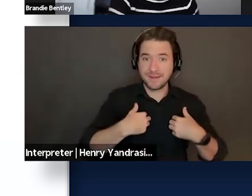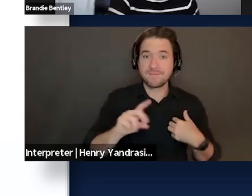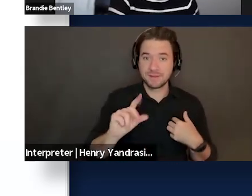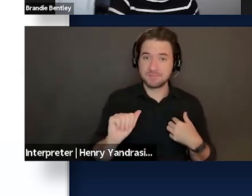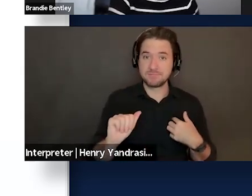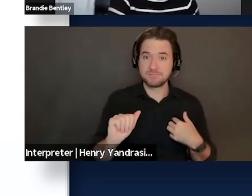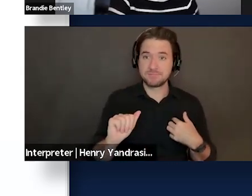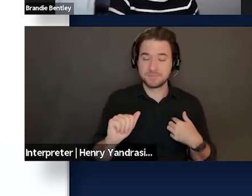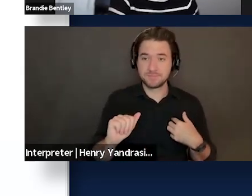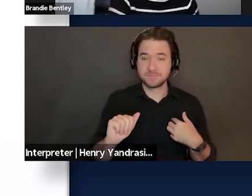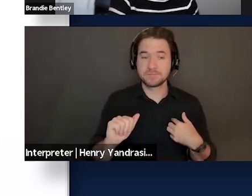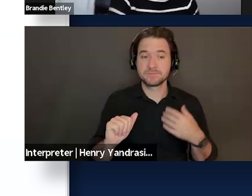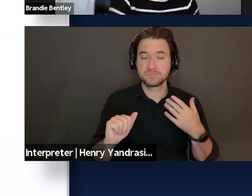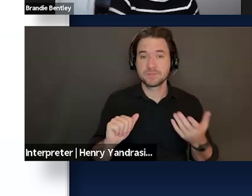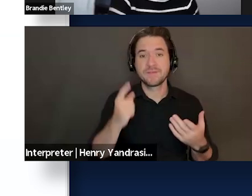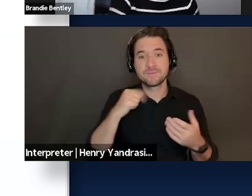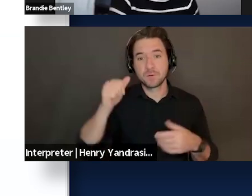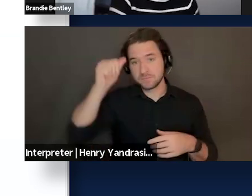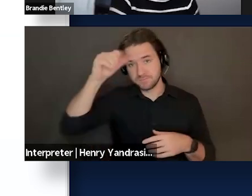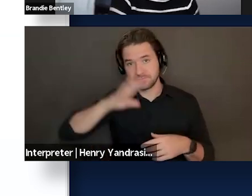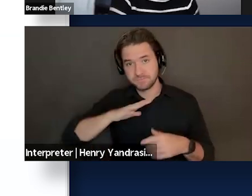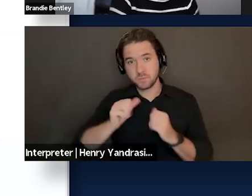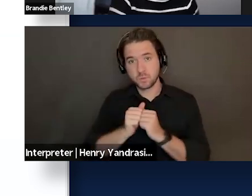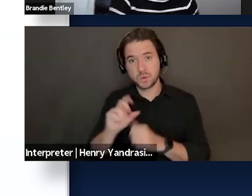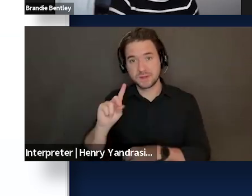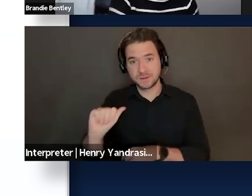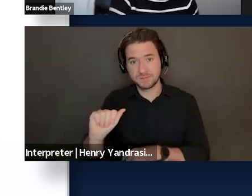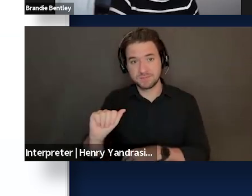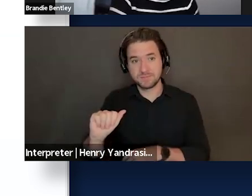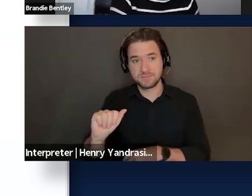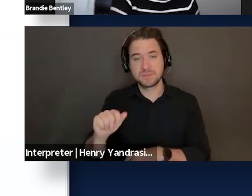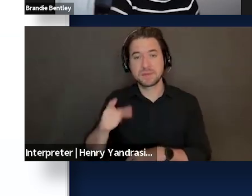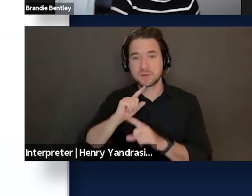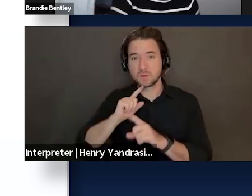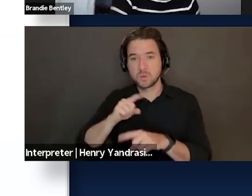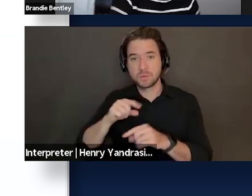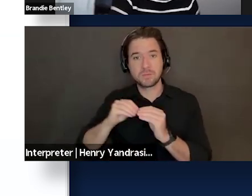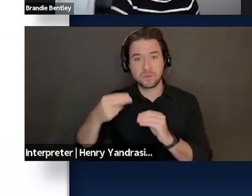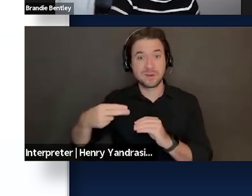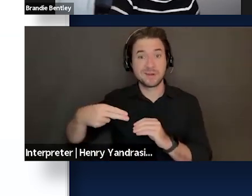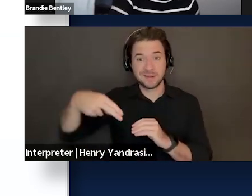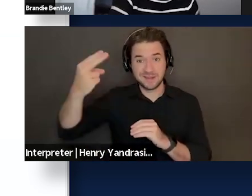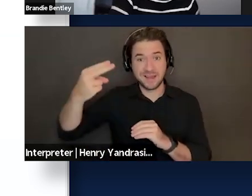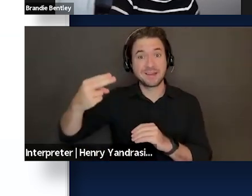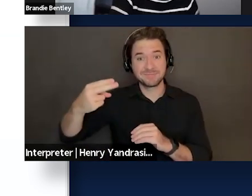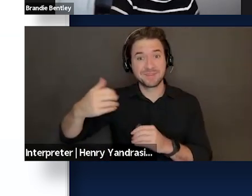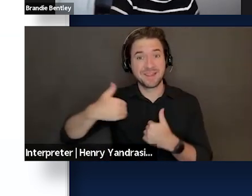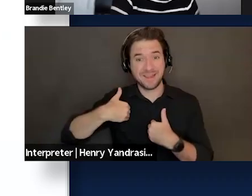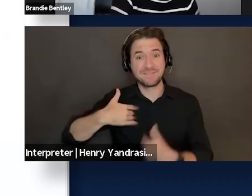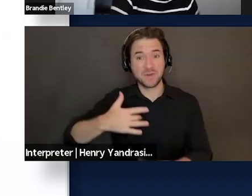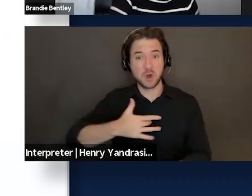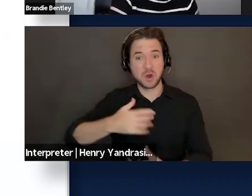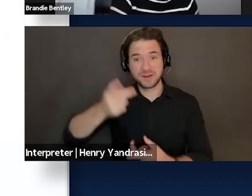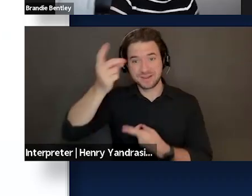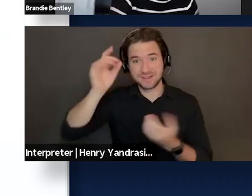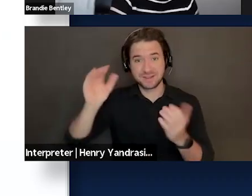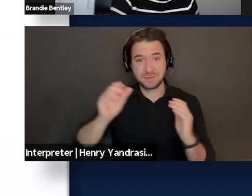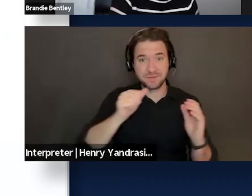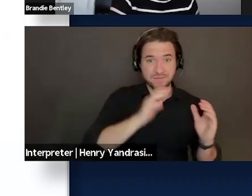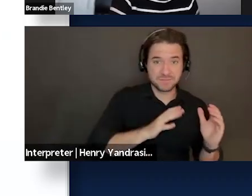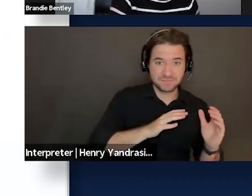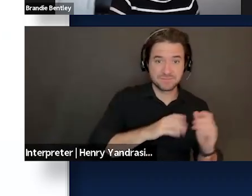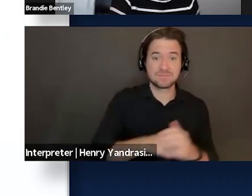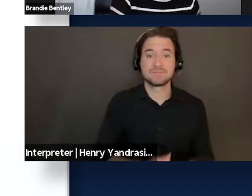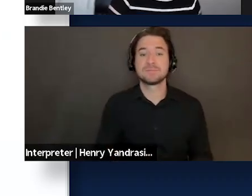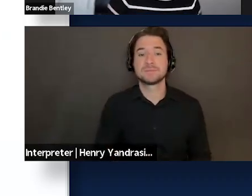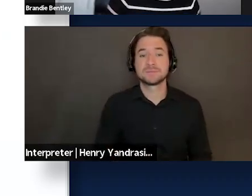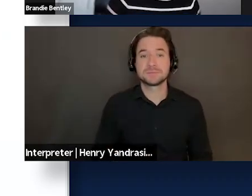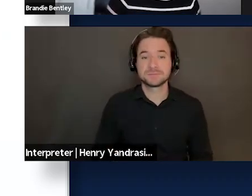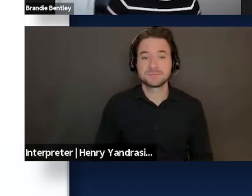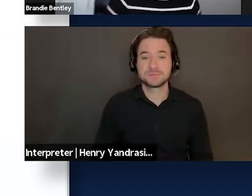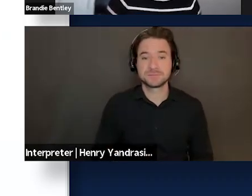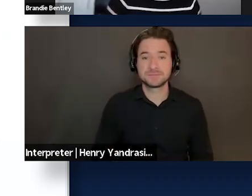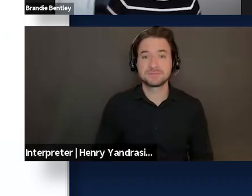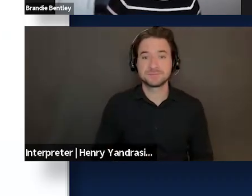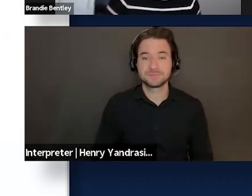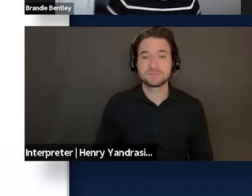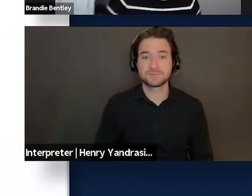Um, and so for males with disabilities, are reporting a higher prevalence of ever having heart disease compared to females.